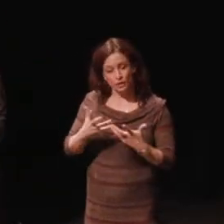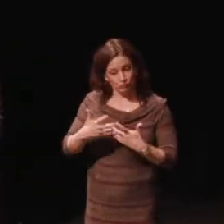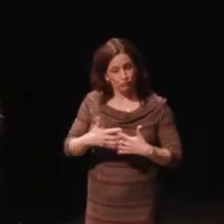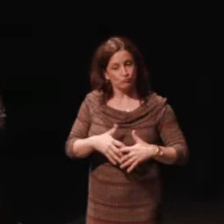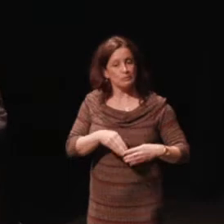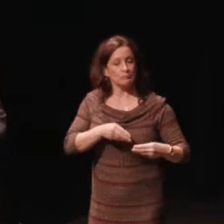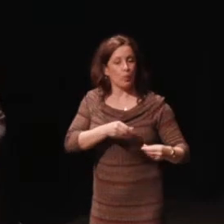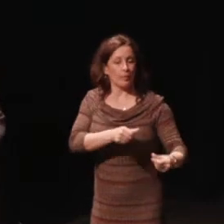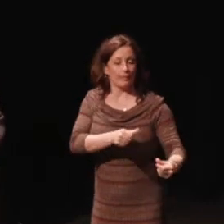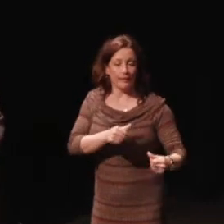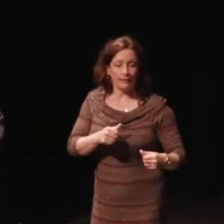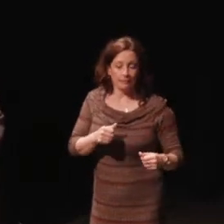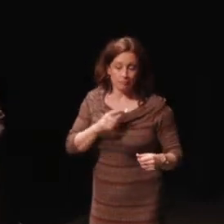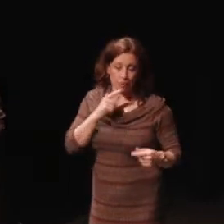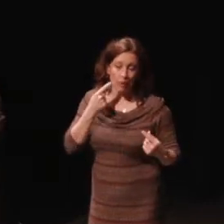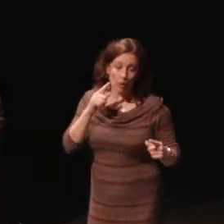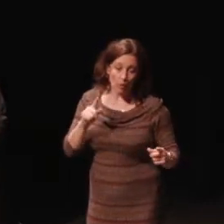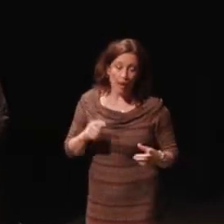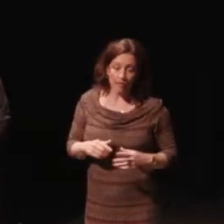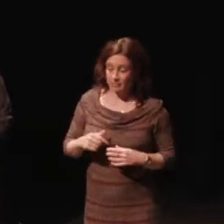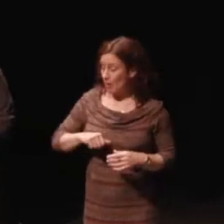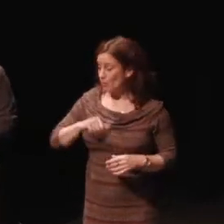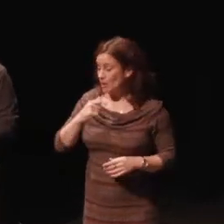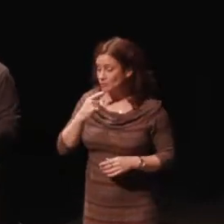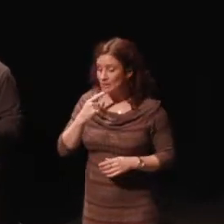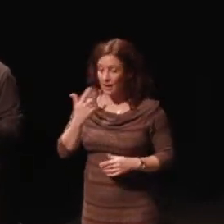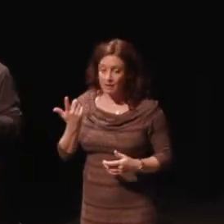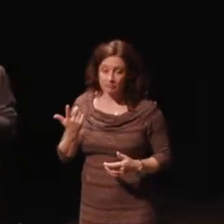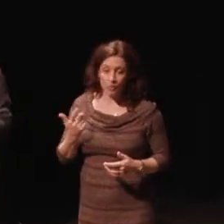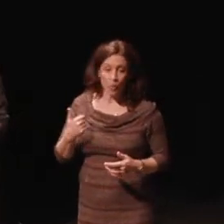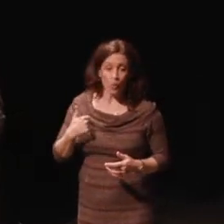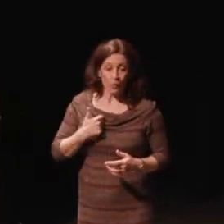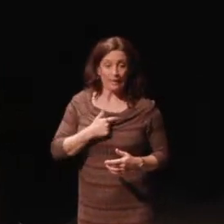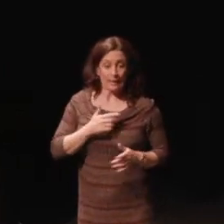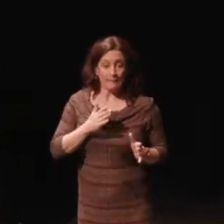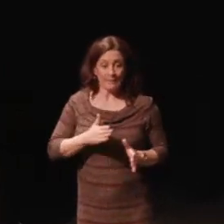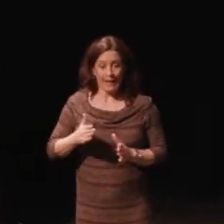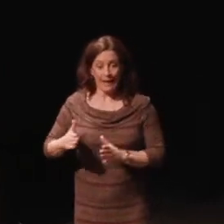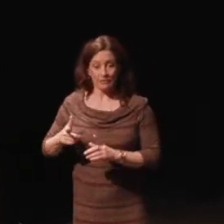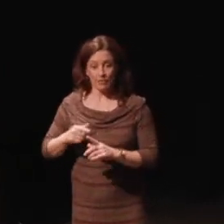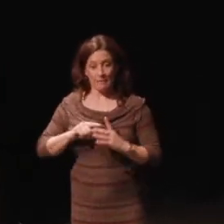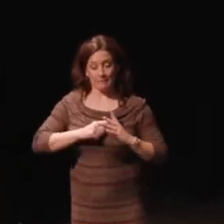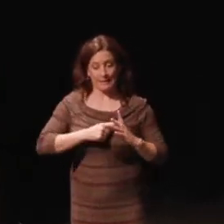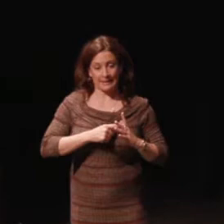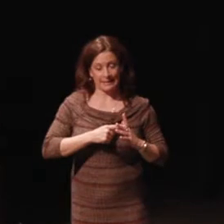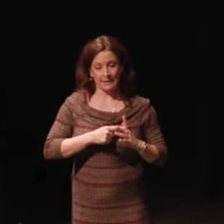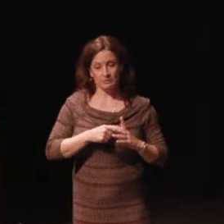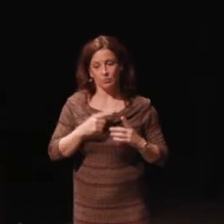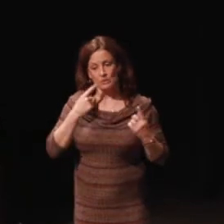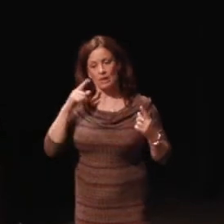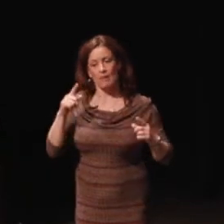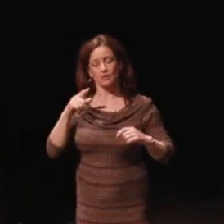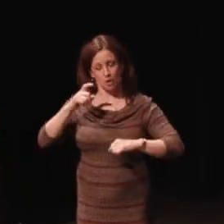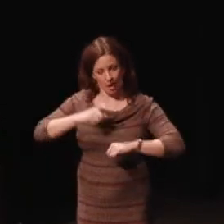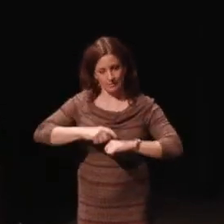It actually went very well, and I'm proud to say that what we planned for from the very beginning was accomplished on time,